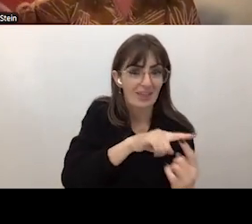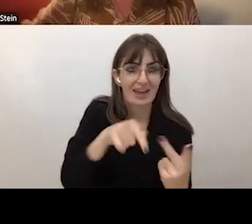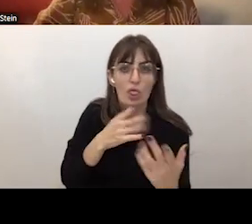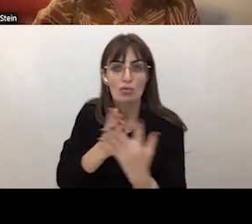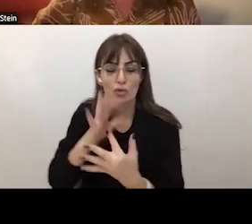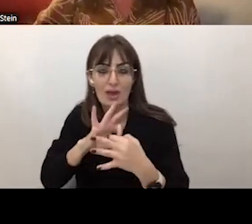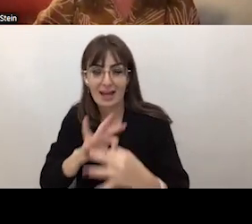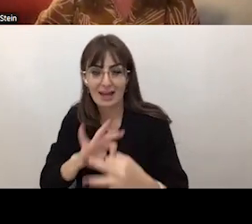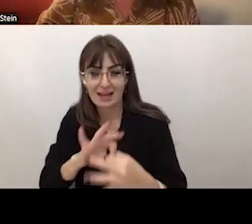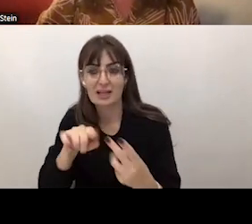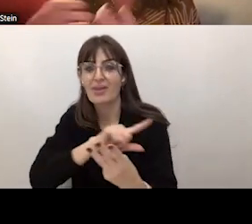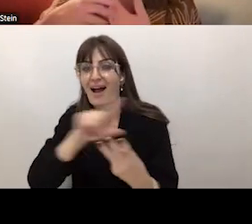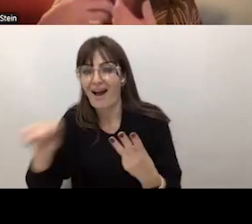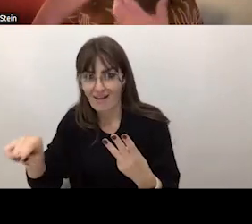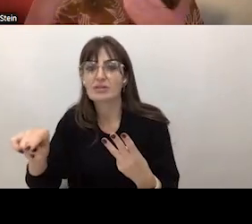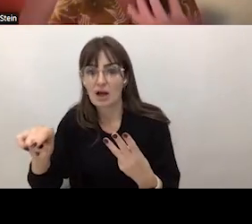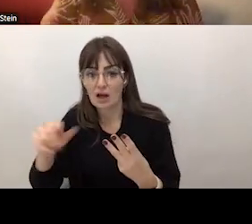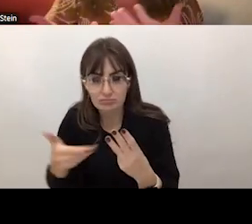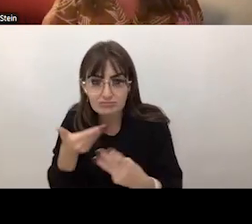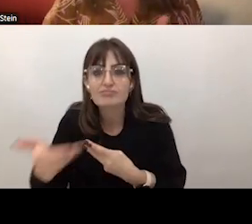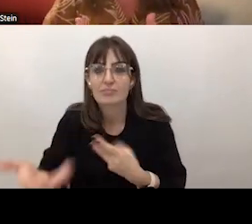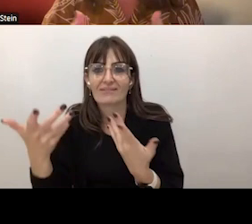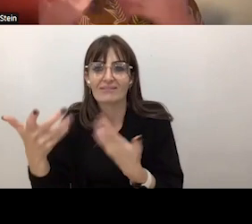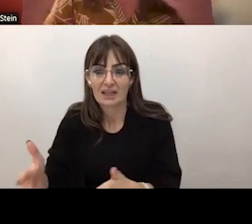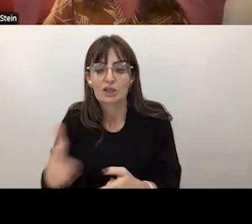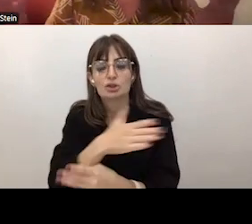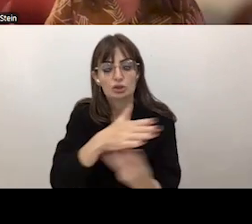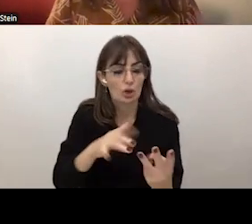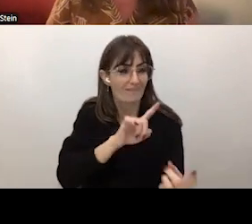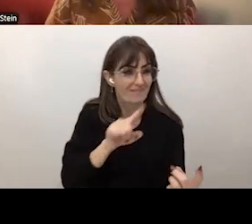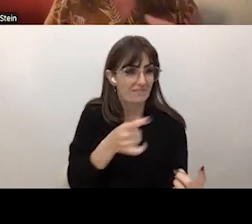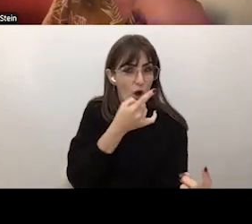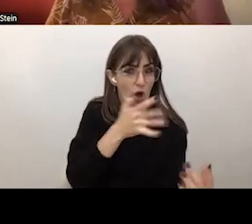and then after the transaction. At first contact, if you have an event, could